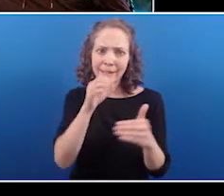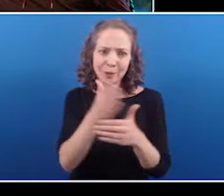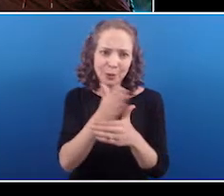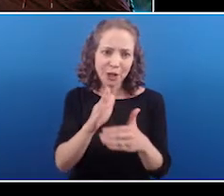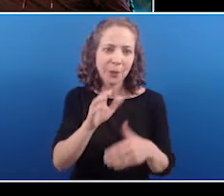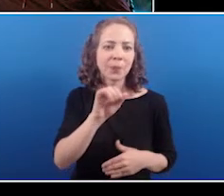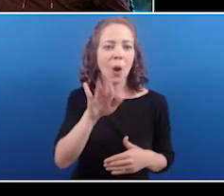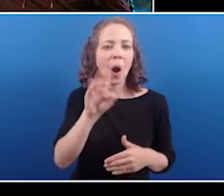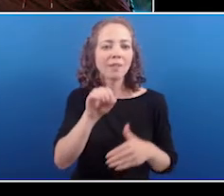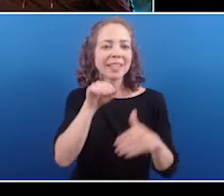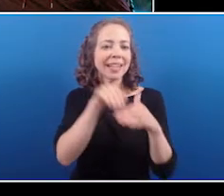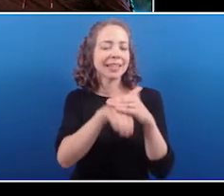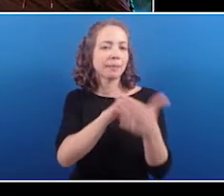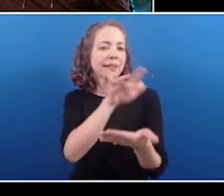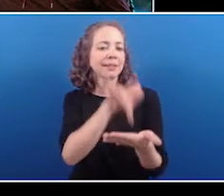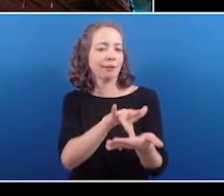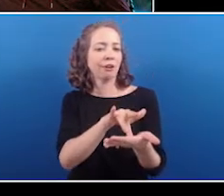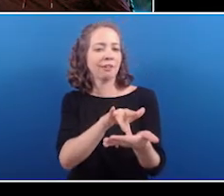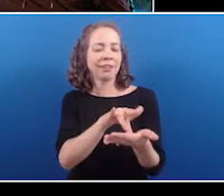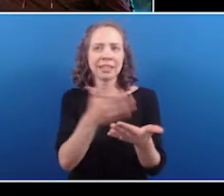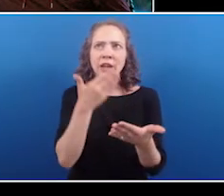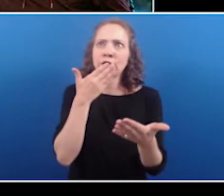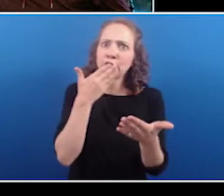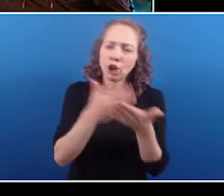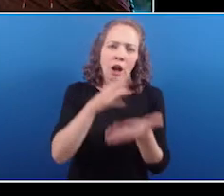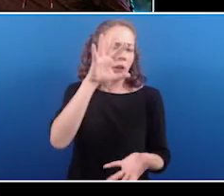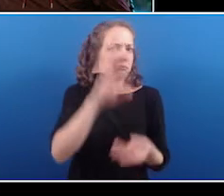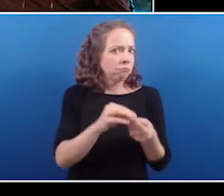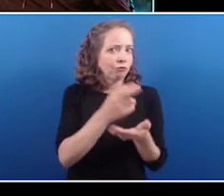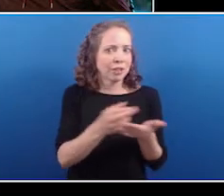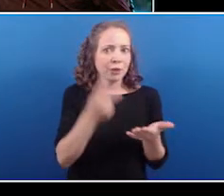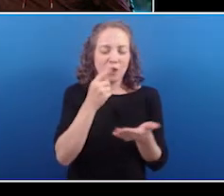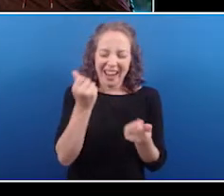It’s a really good all up resource of all things Office and Accessibility.